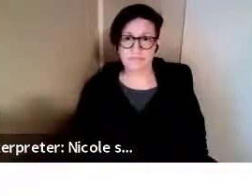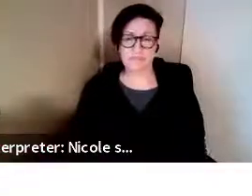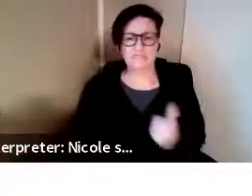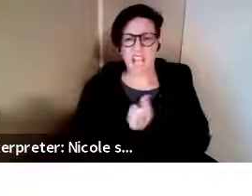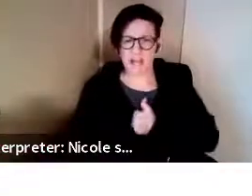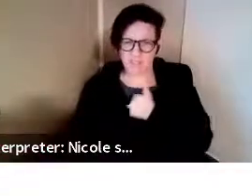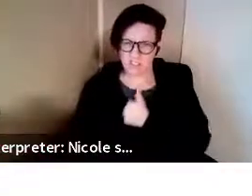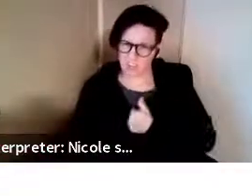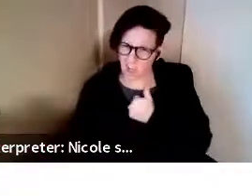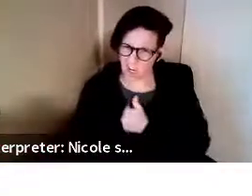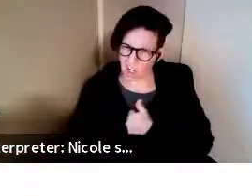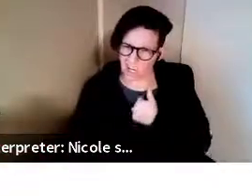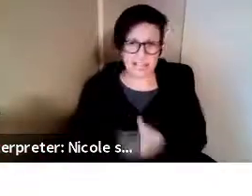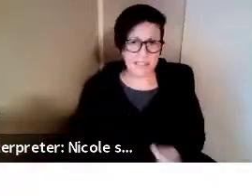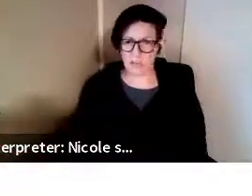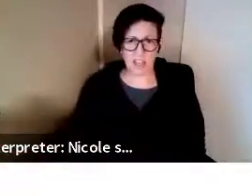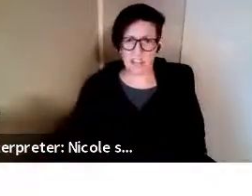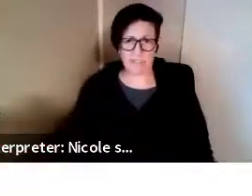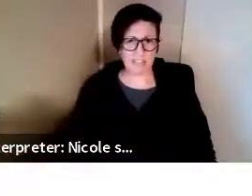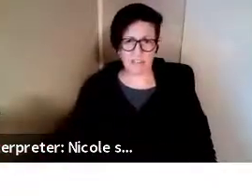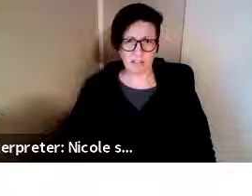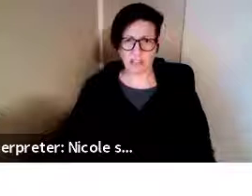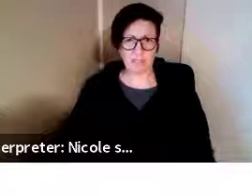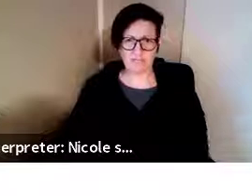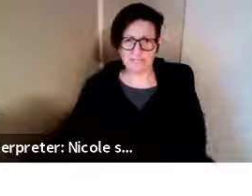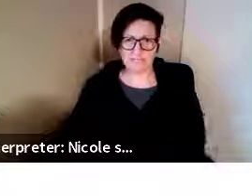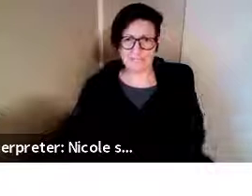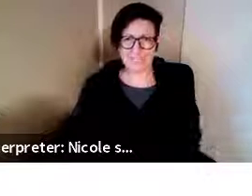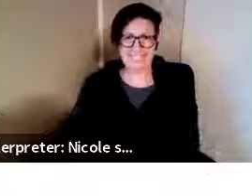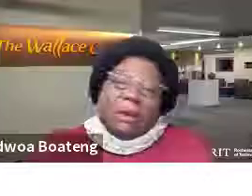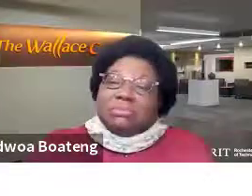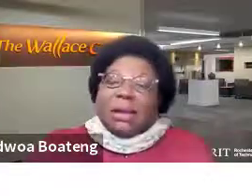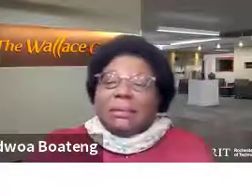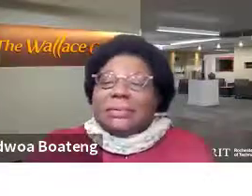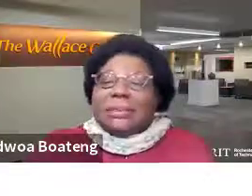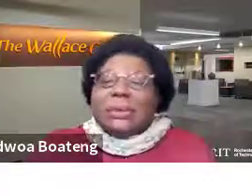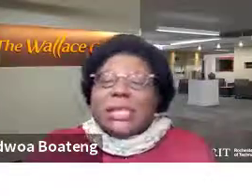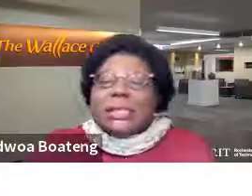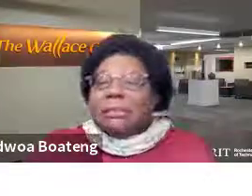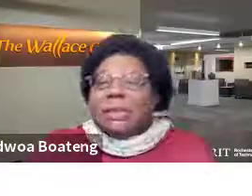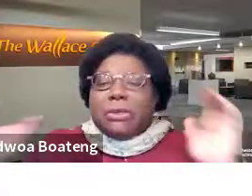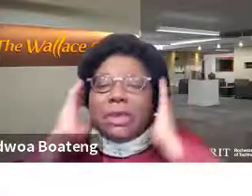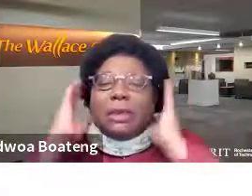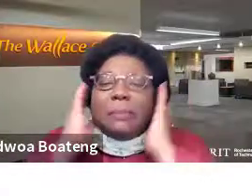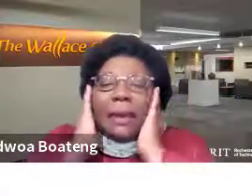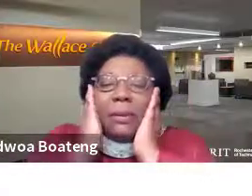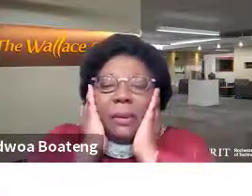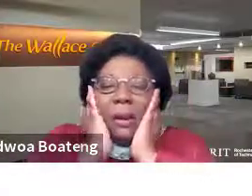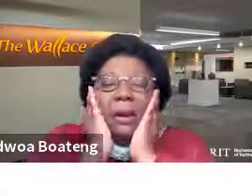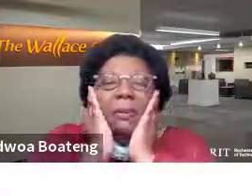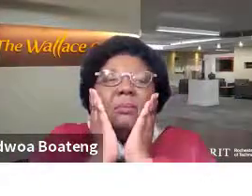I'm sorry. Nicole she/her: Okay, that's okay. Adwoa Boateng: Well, there was just something to think about, um,